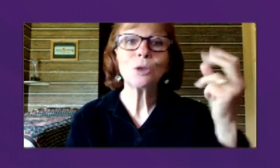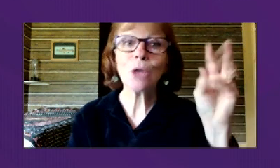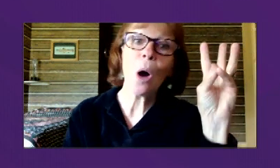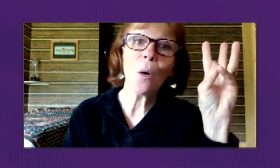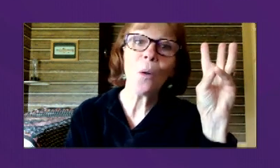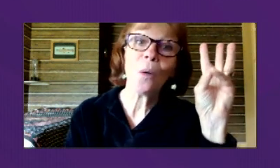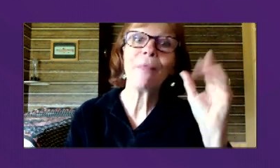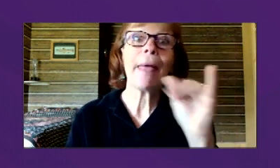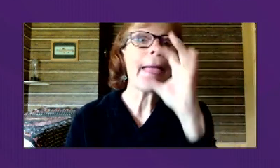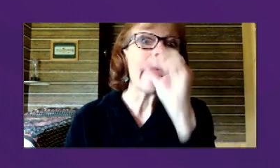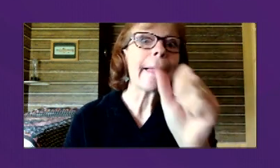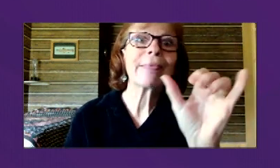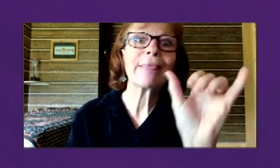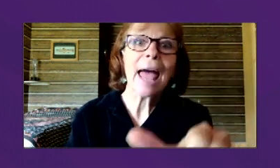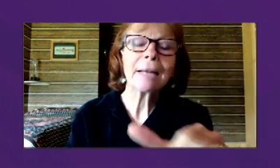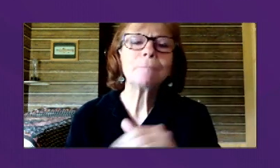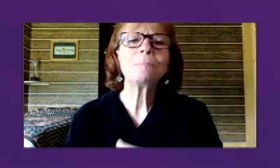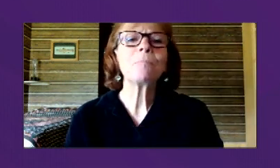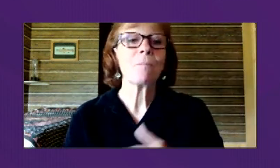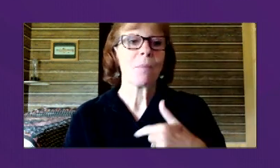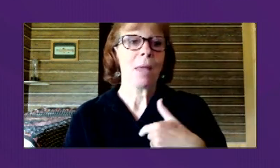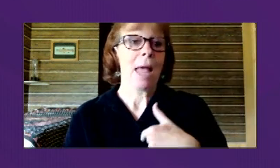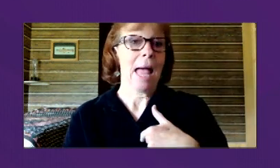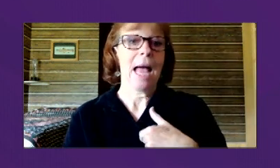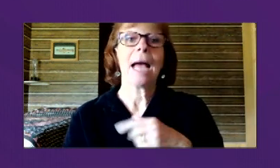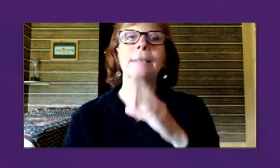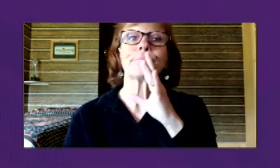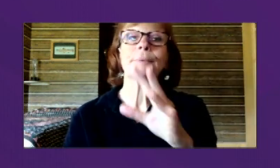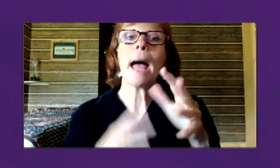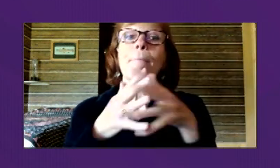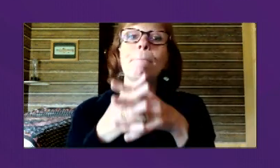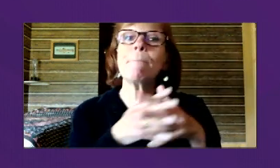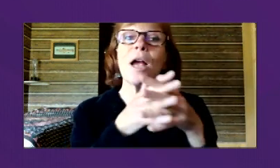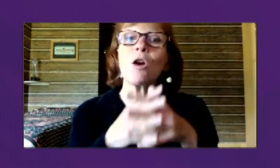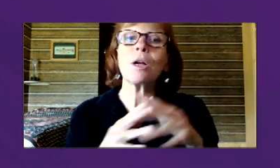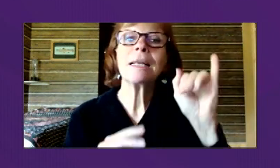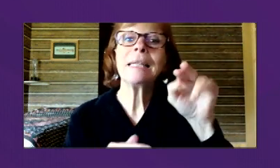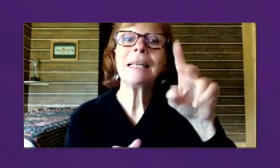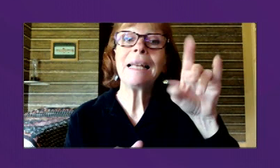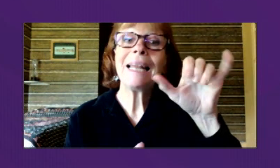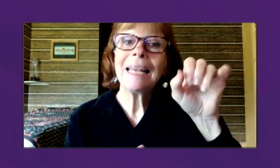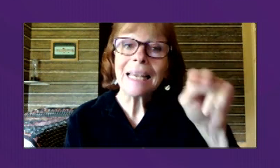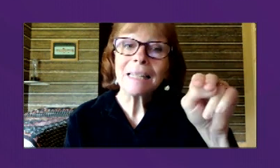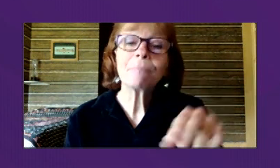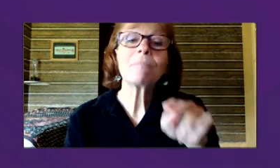So when I say the words American, Indian, or Native American, what images might come to mind?